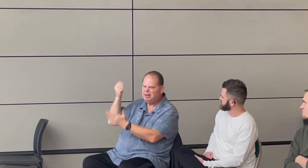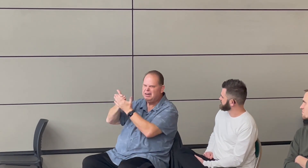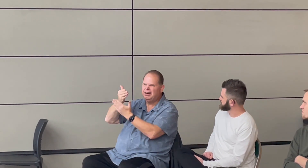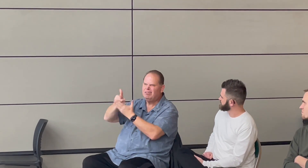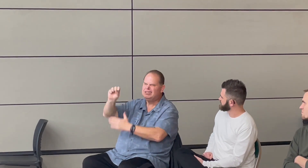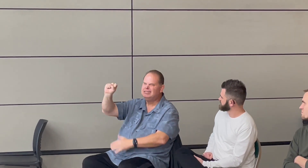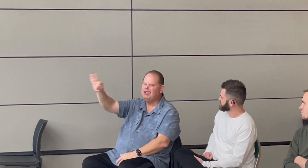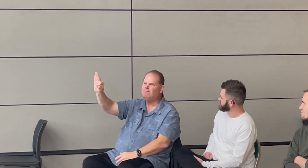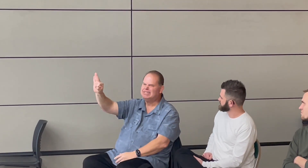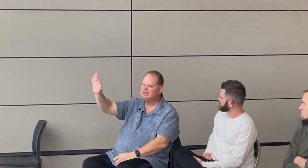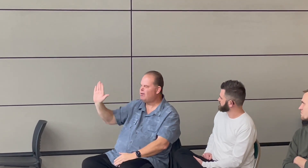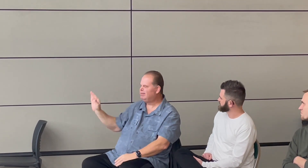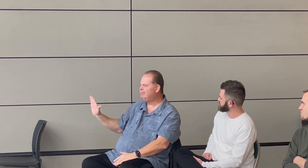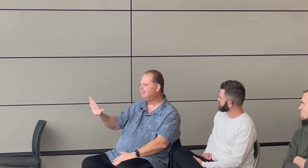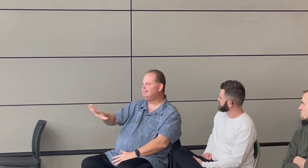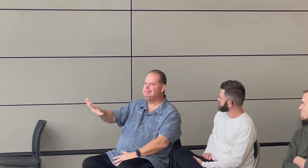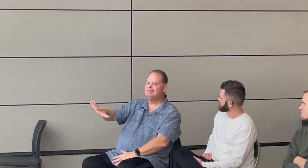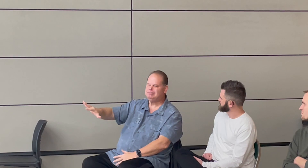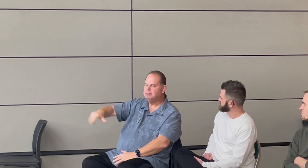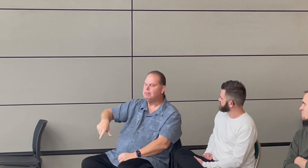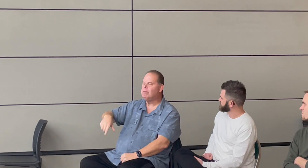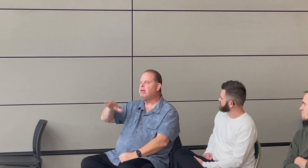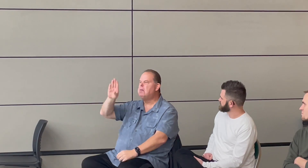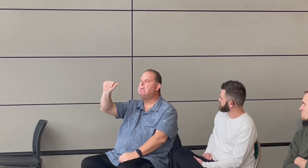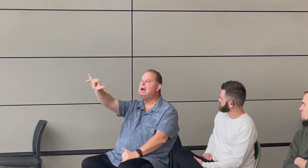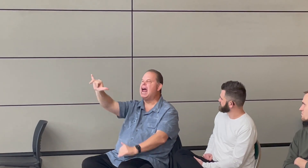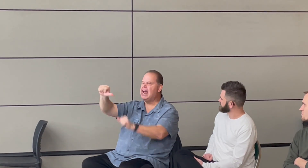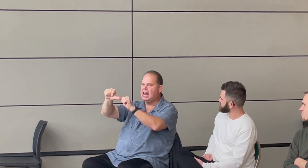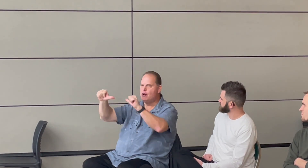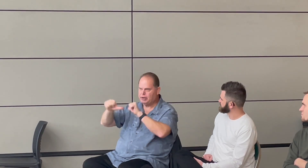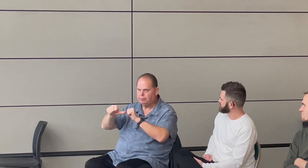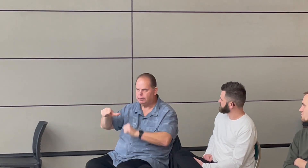a residential school for the death that's over near San Francisco if you don't know